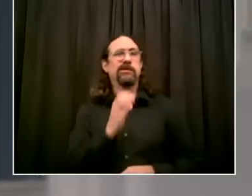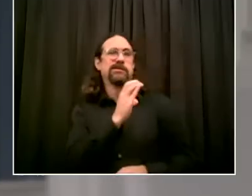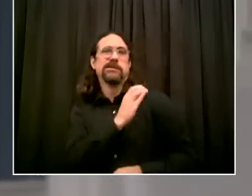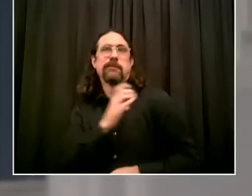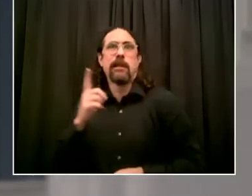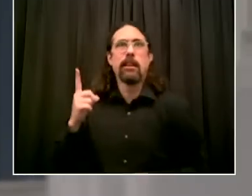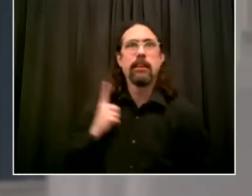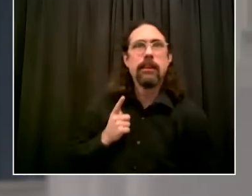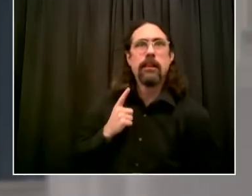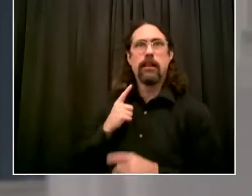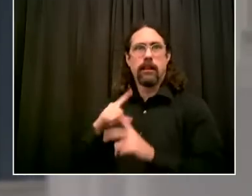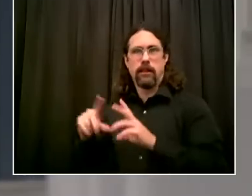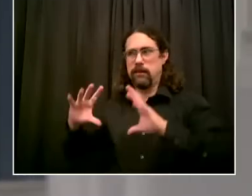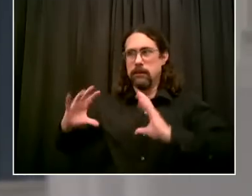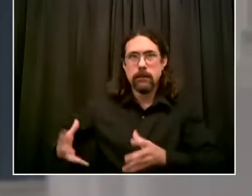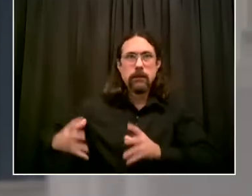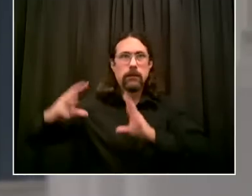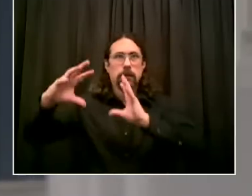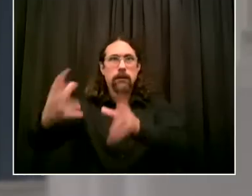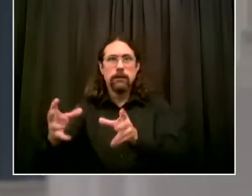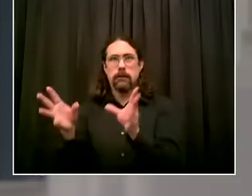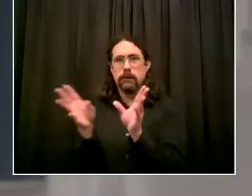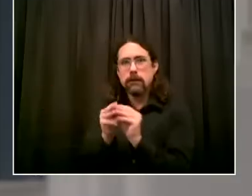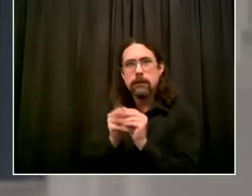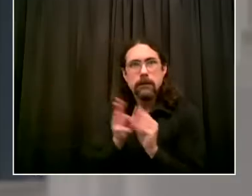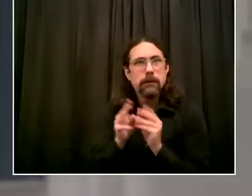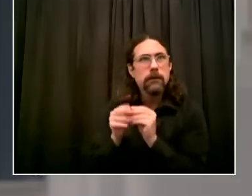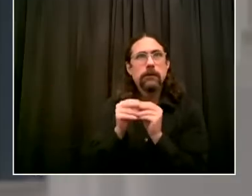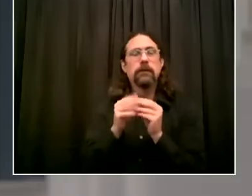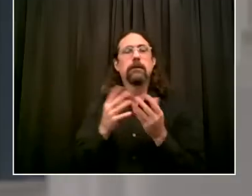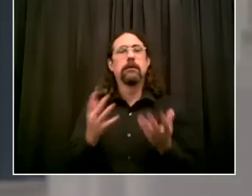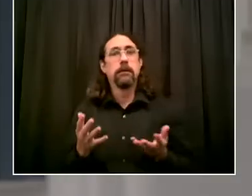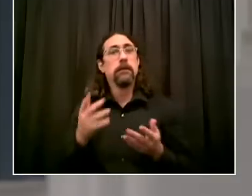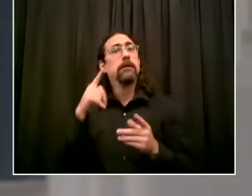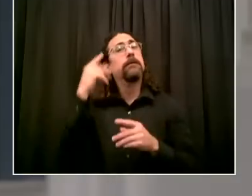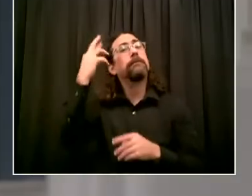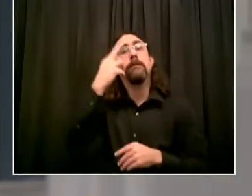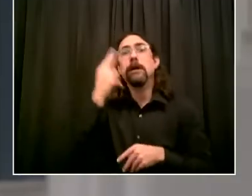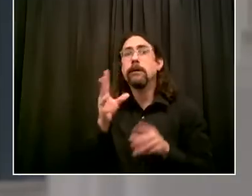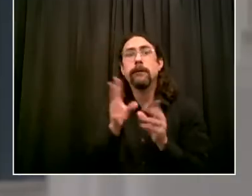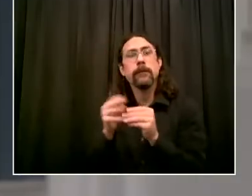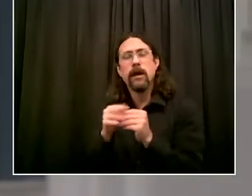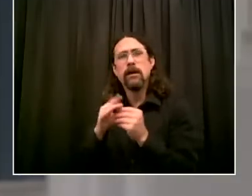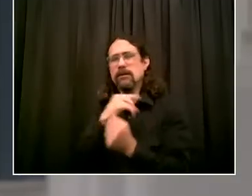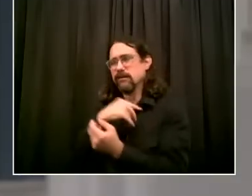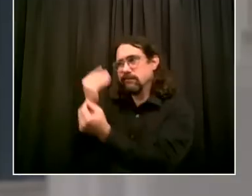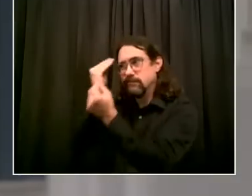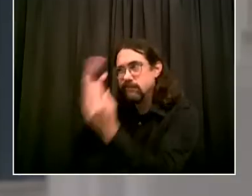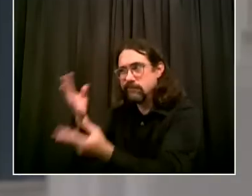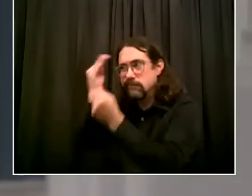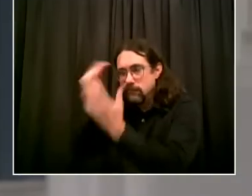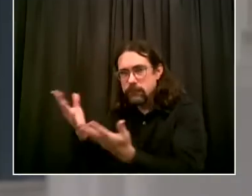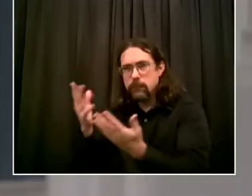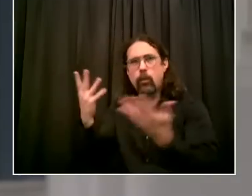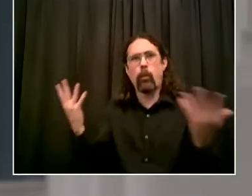INFORMATION THAT THEY NEED TO GET OUT OF THIS SITUATION AND DO IT IN A WAY THAT